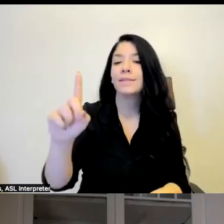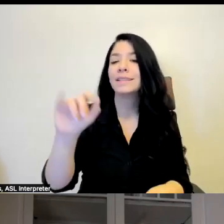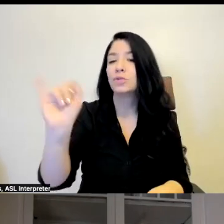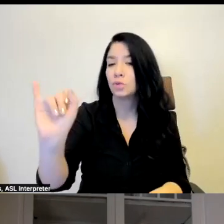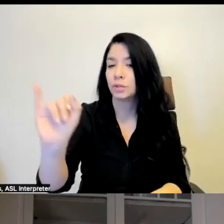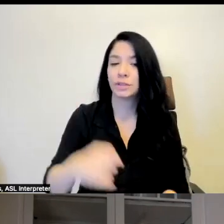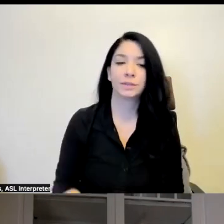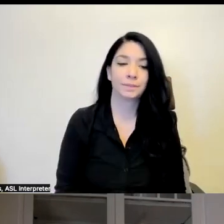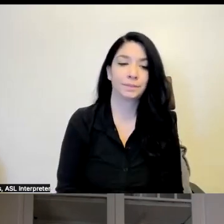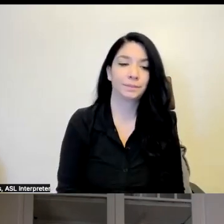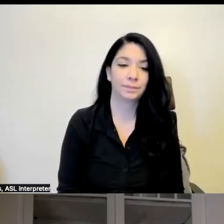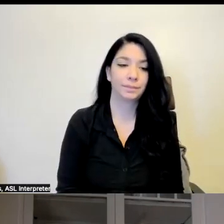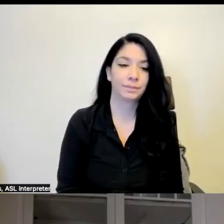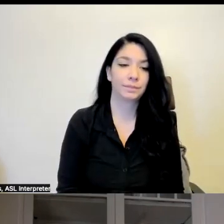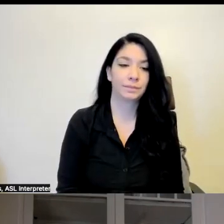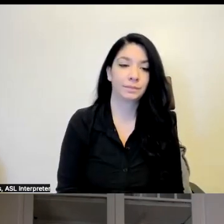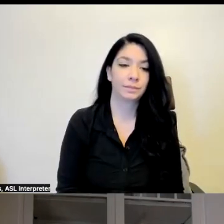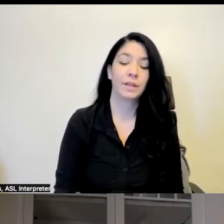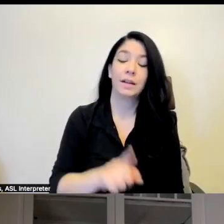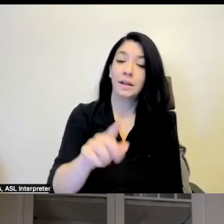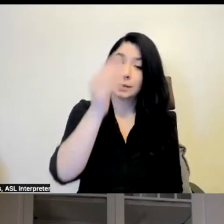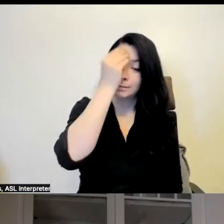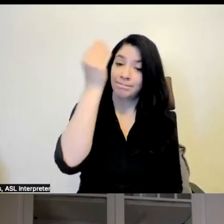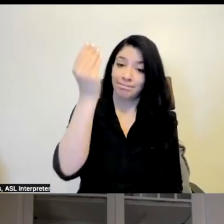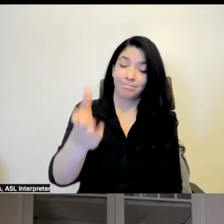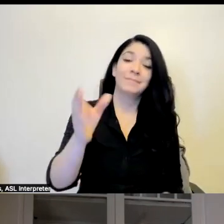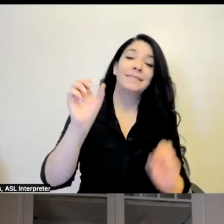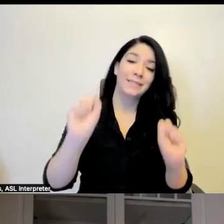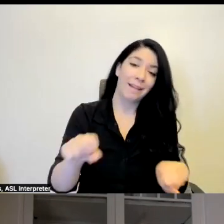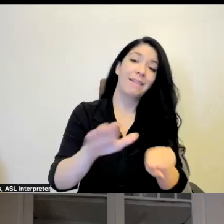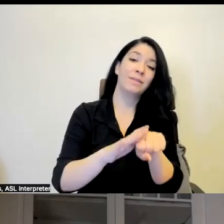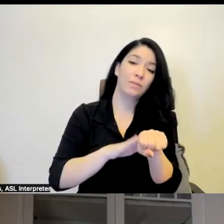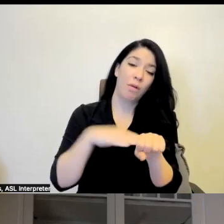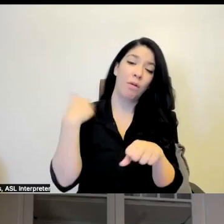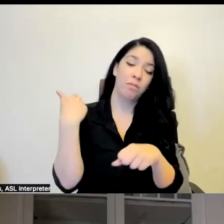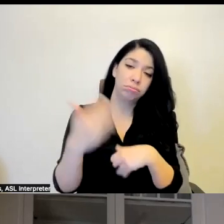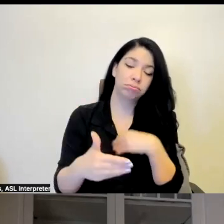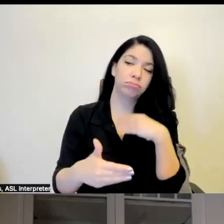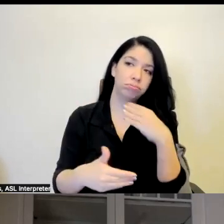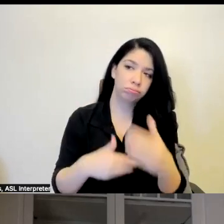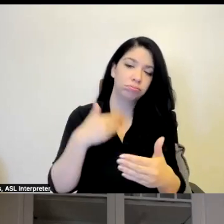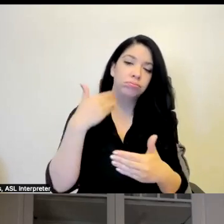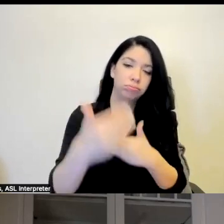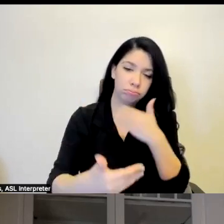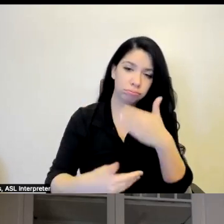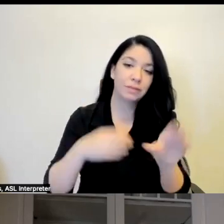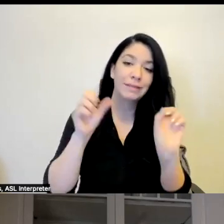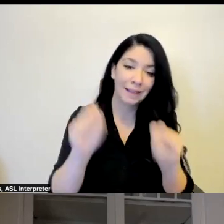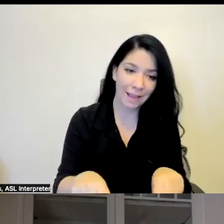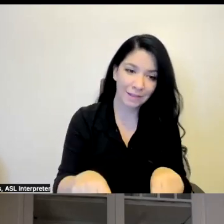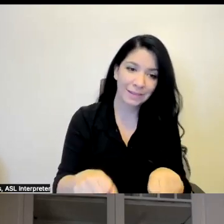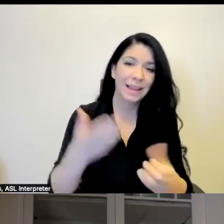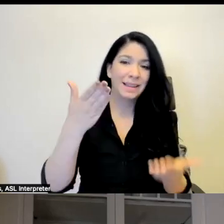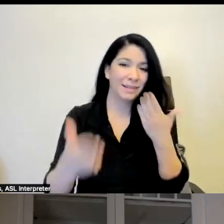These procedures can be very slow and not often have the -- often be ineffective. So